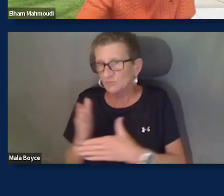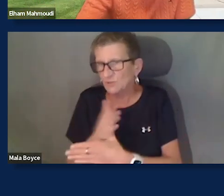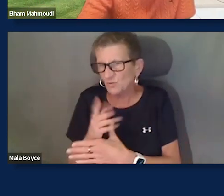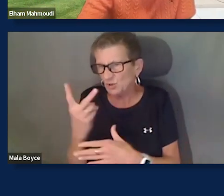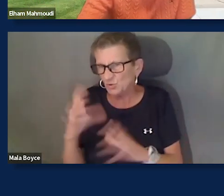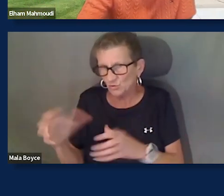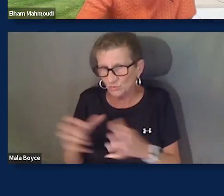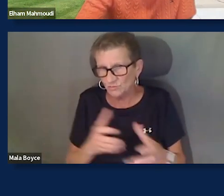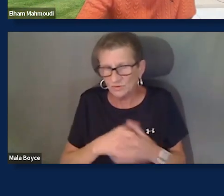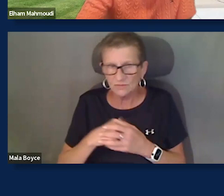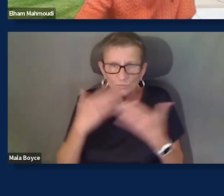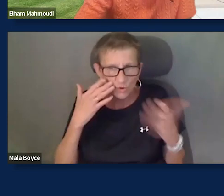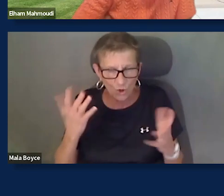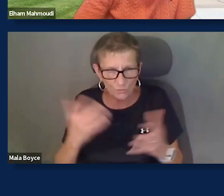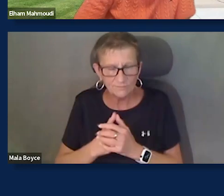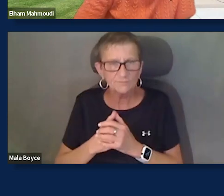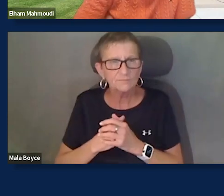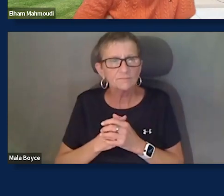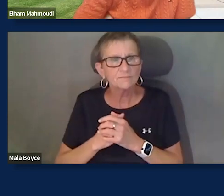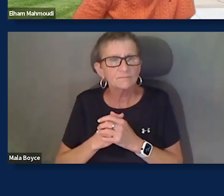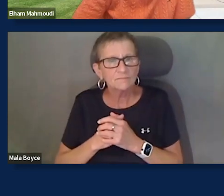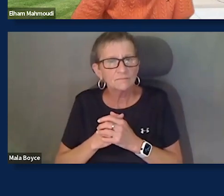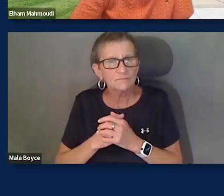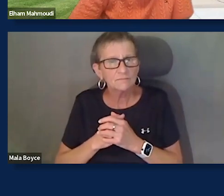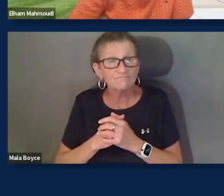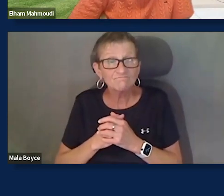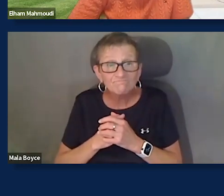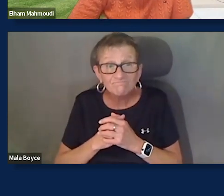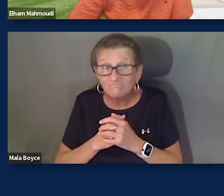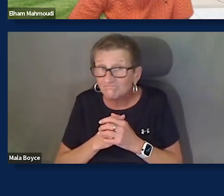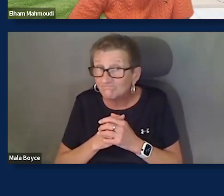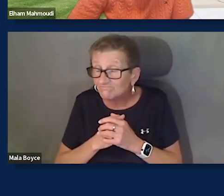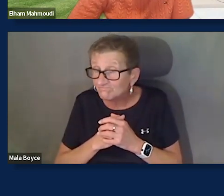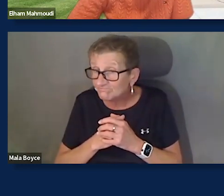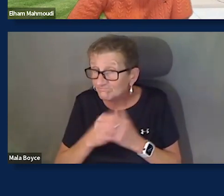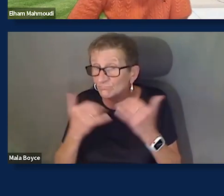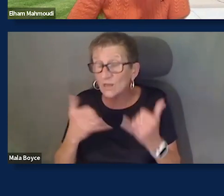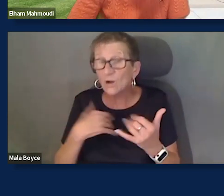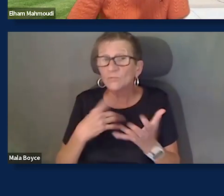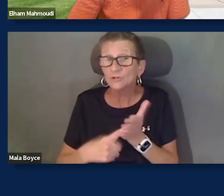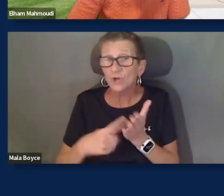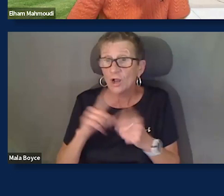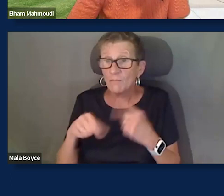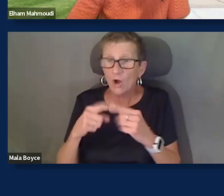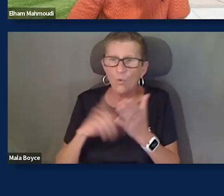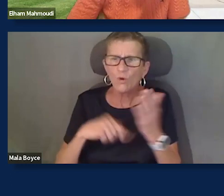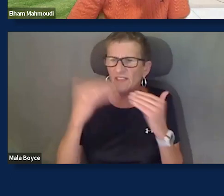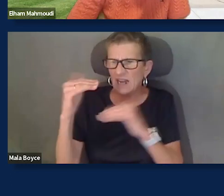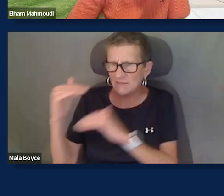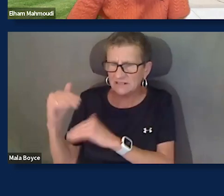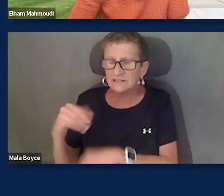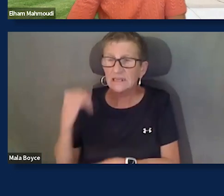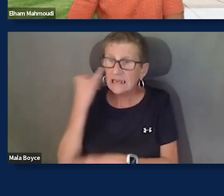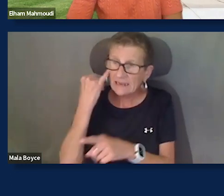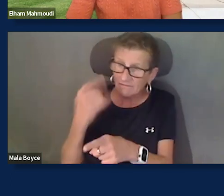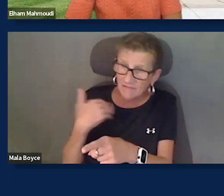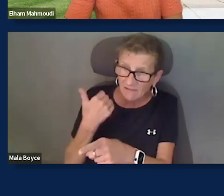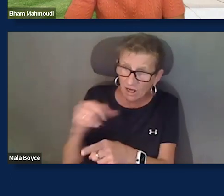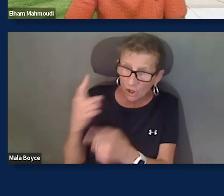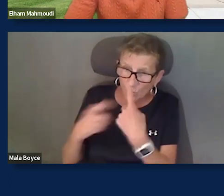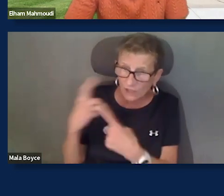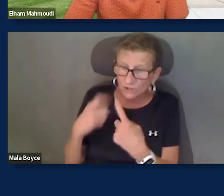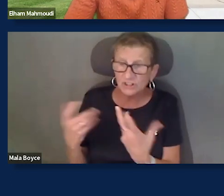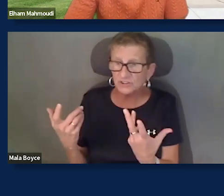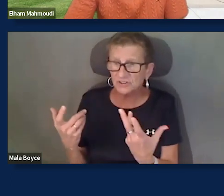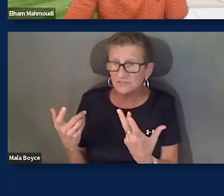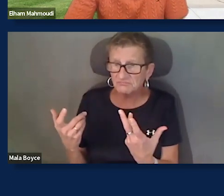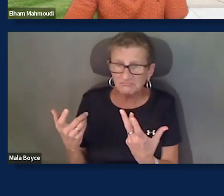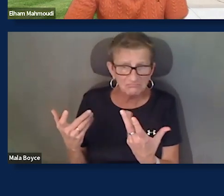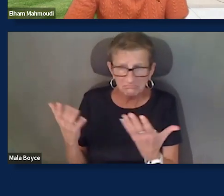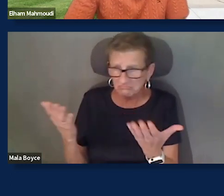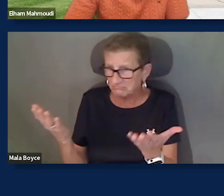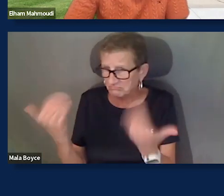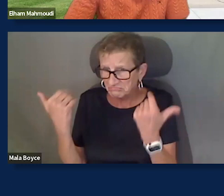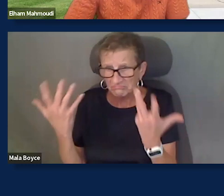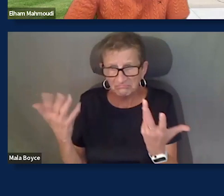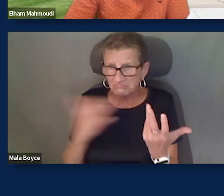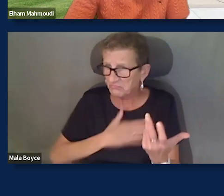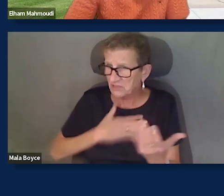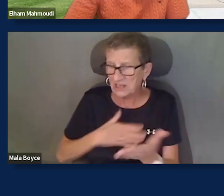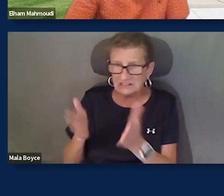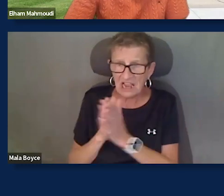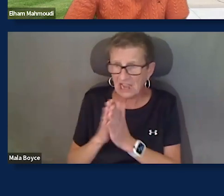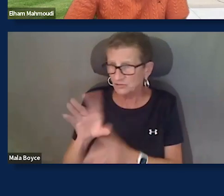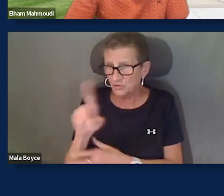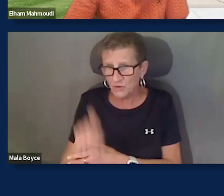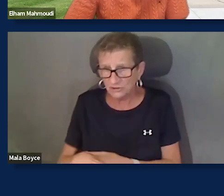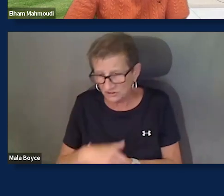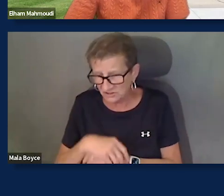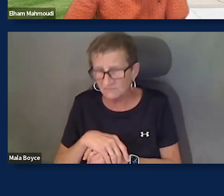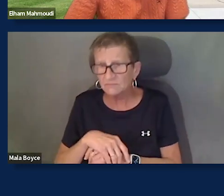We are done with the results. Please ask your questions if you have any. We will go over limitations.